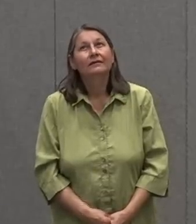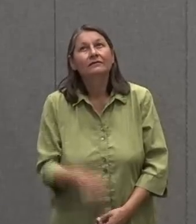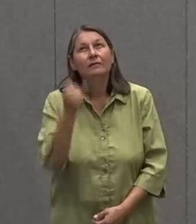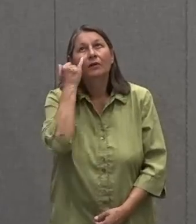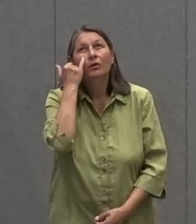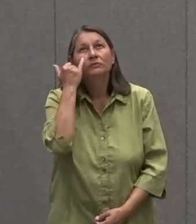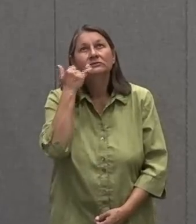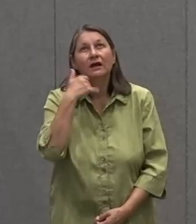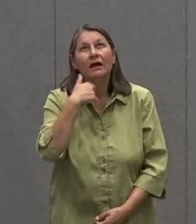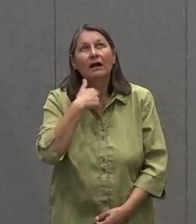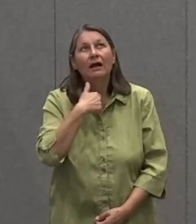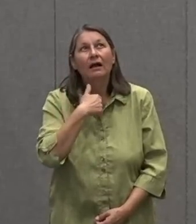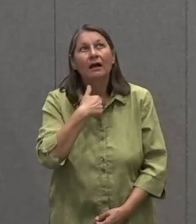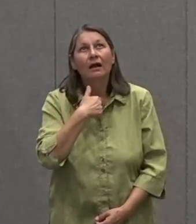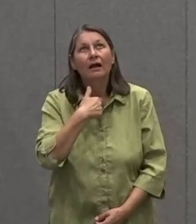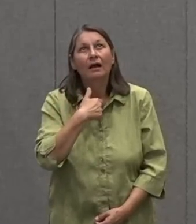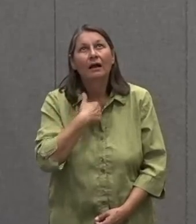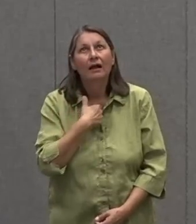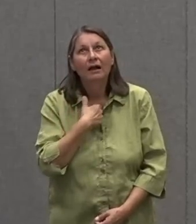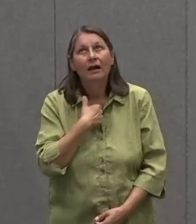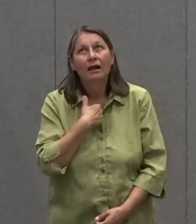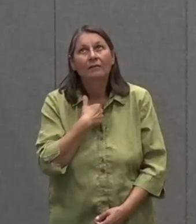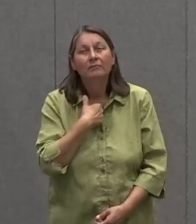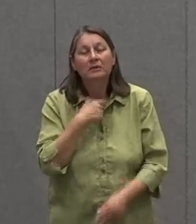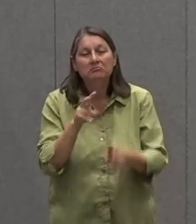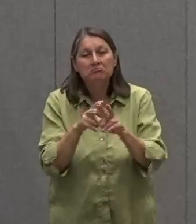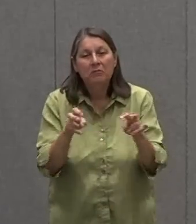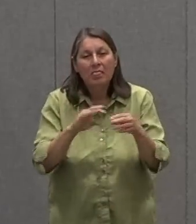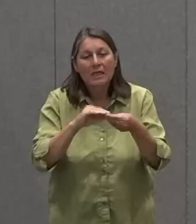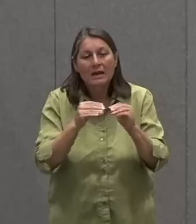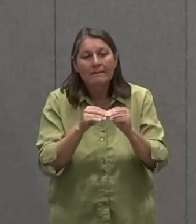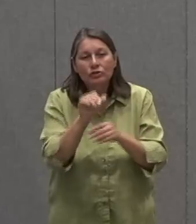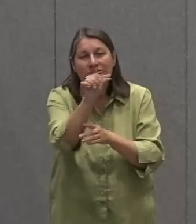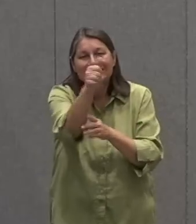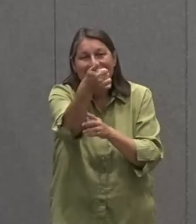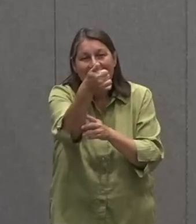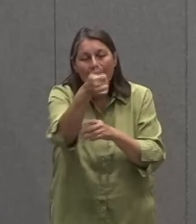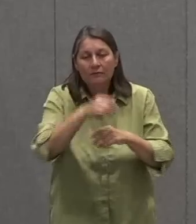I might say that two times five gives me 10.